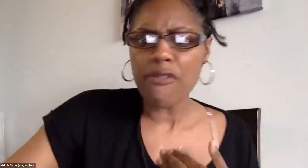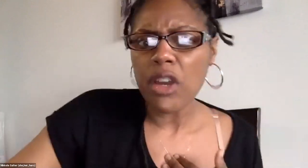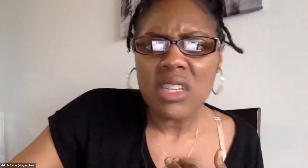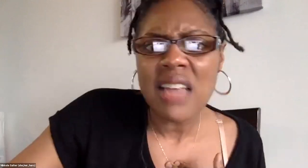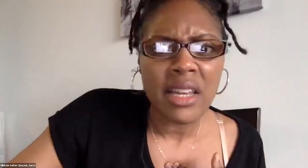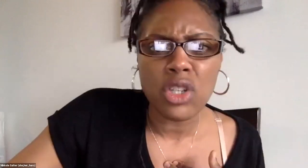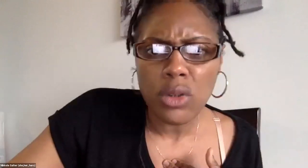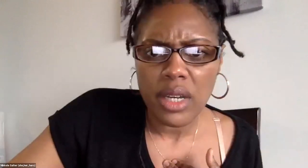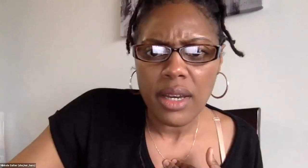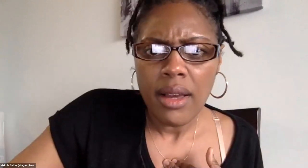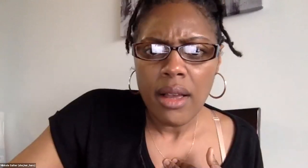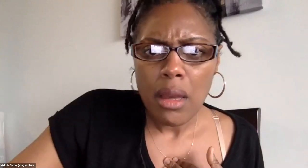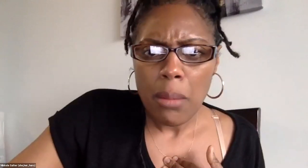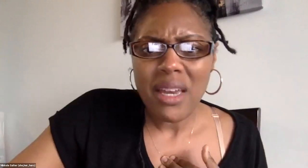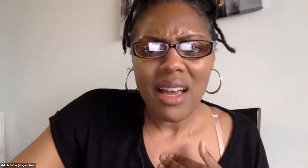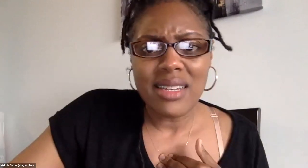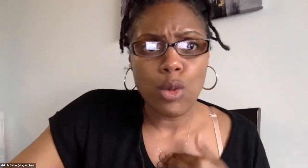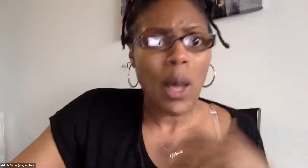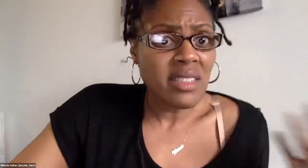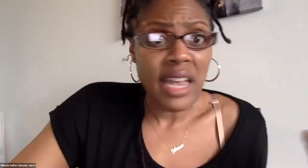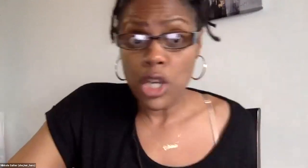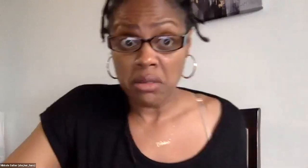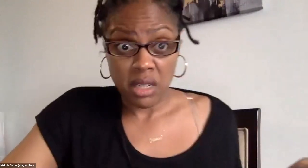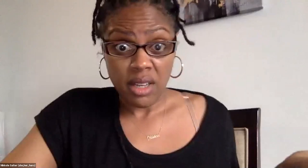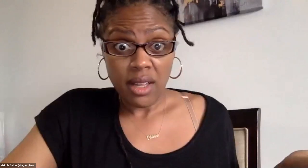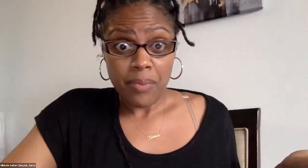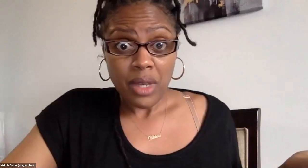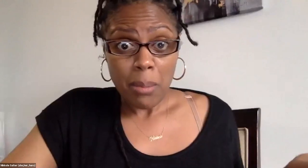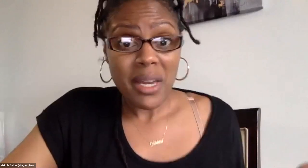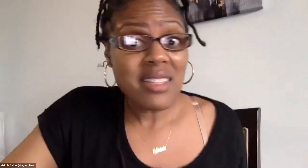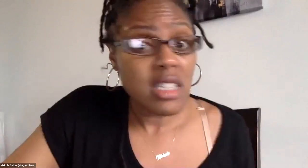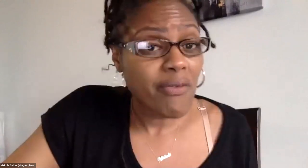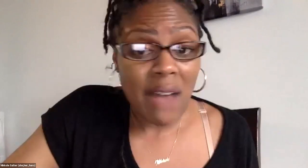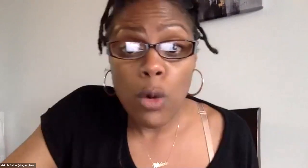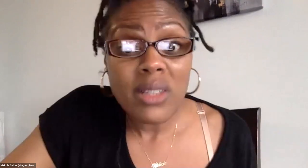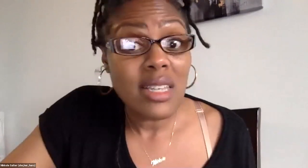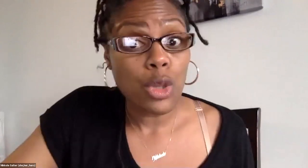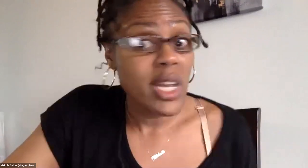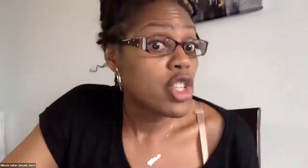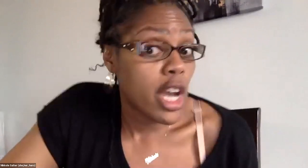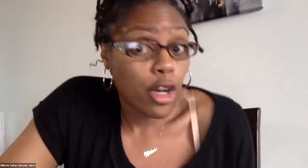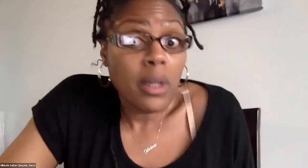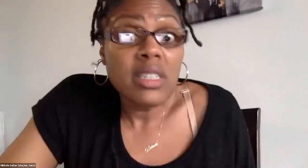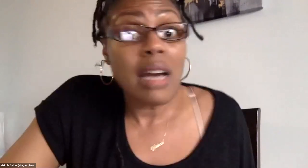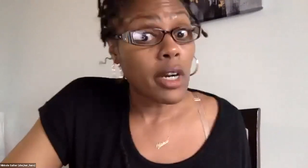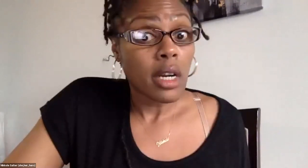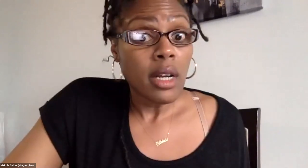Our field is not excluded because it is well-intentioned, because it is a 501c3 charitable endeavor.